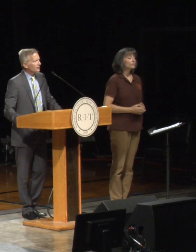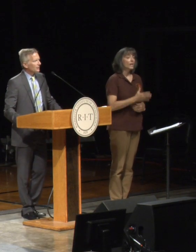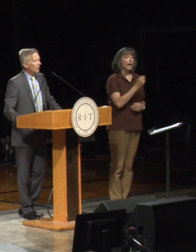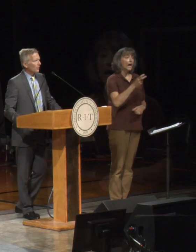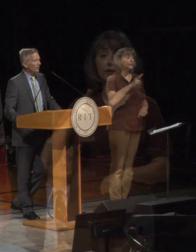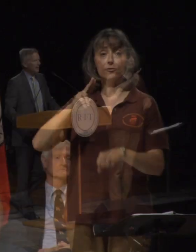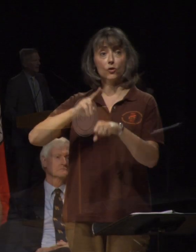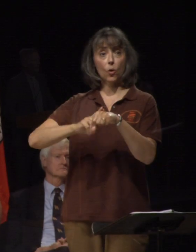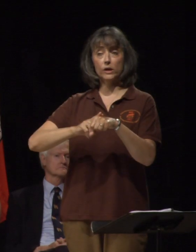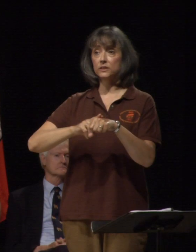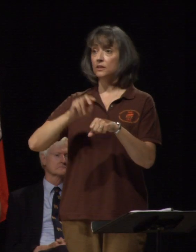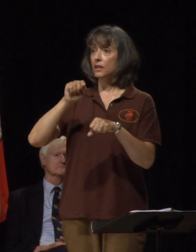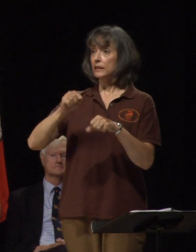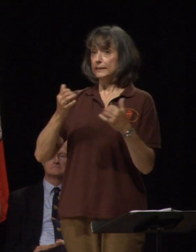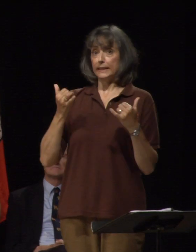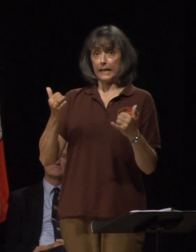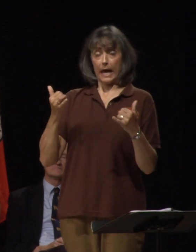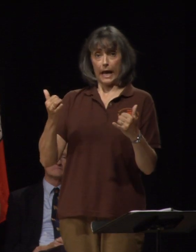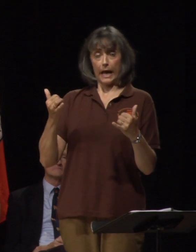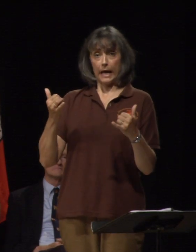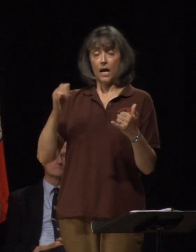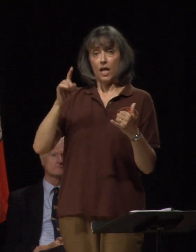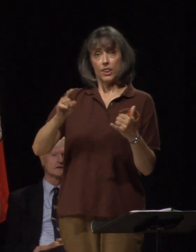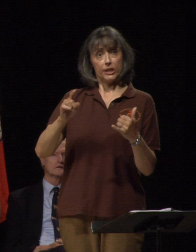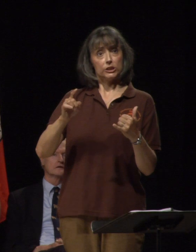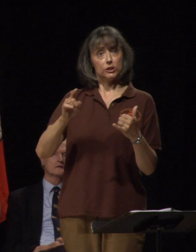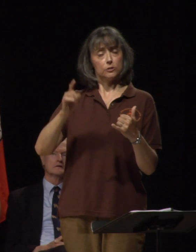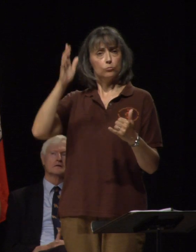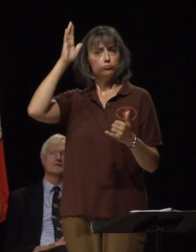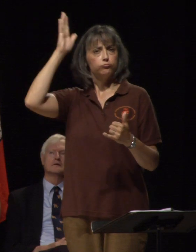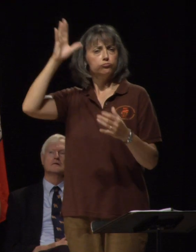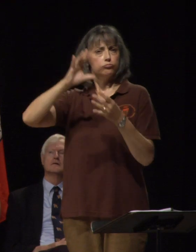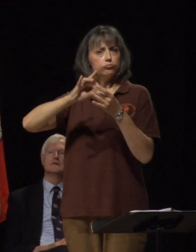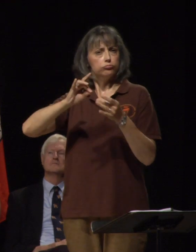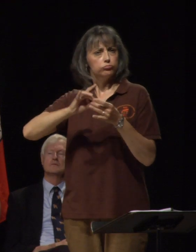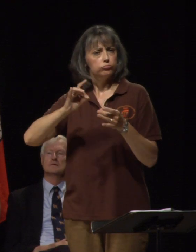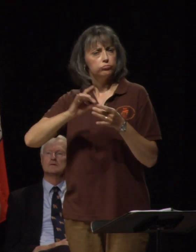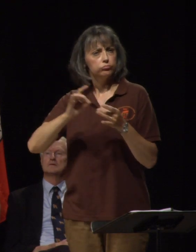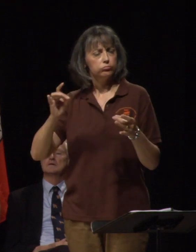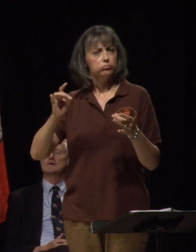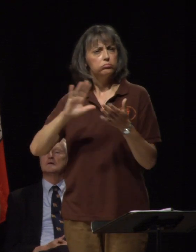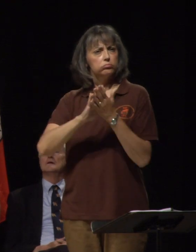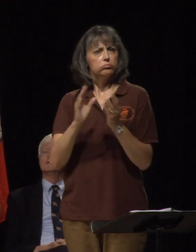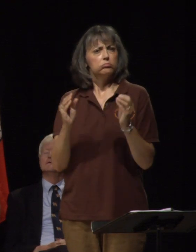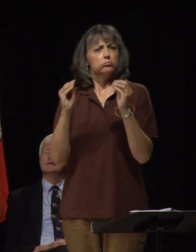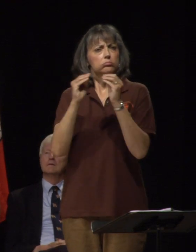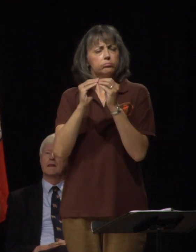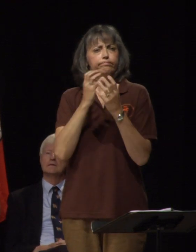AND OF COURSE OUR CEREMONY, LIKE OTHER CEREMONIES IS DEEPLY ENRICHED BY THE PRESENCE AND